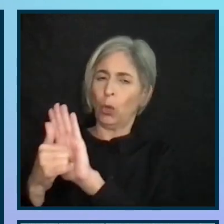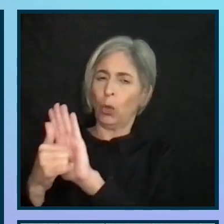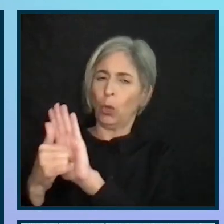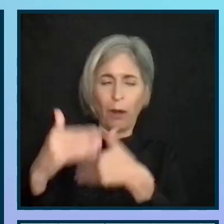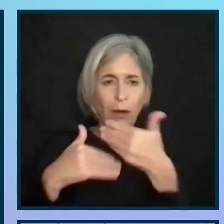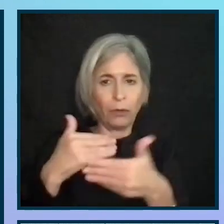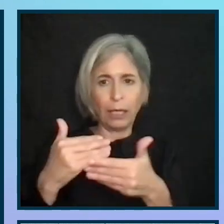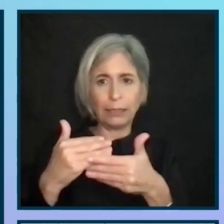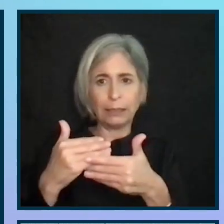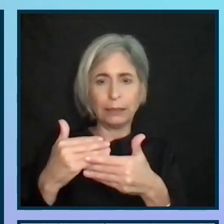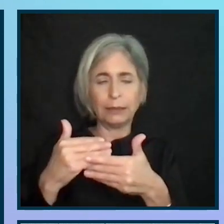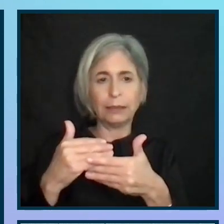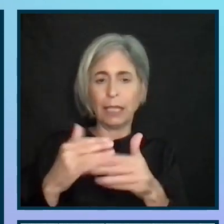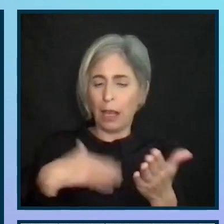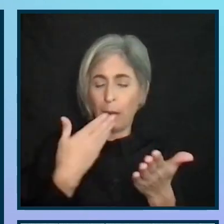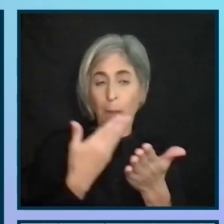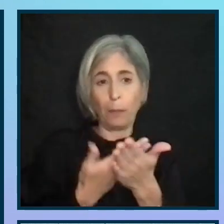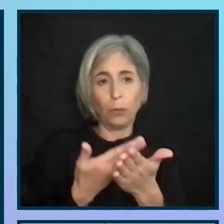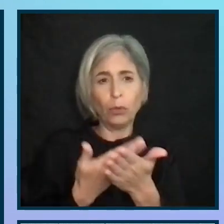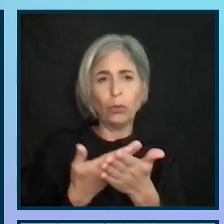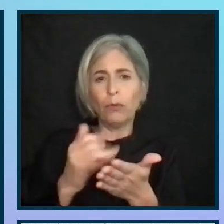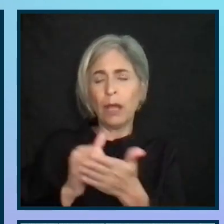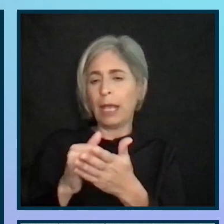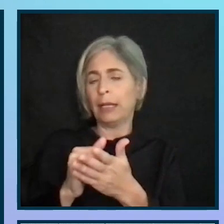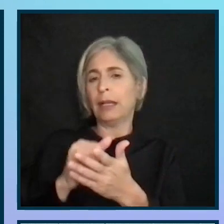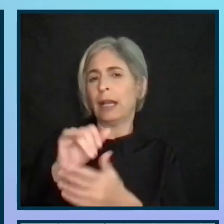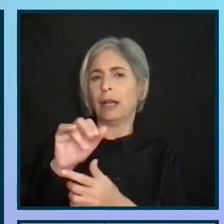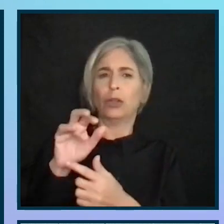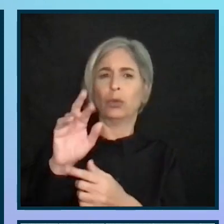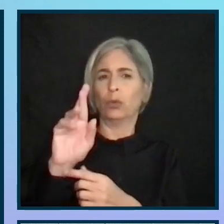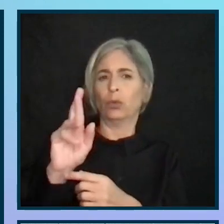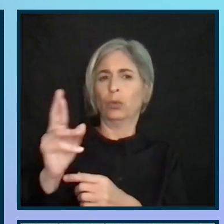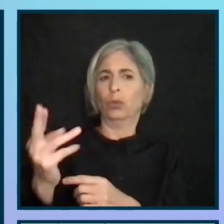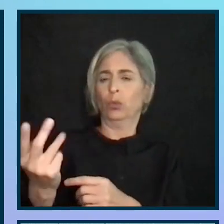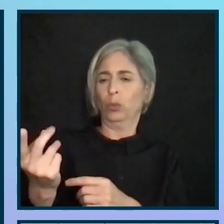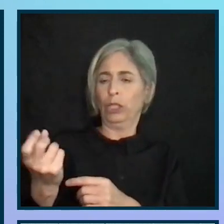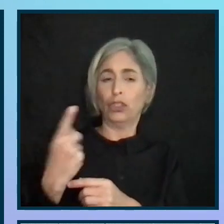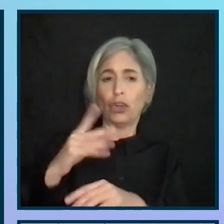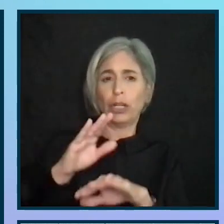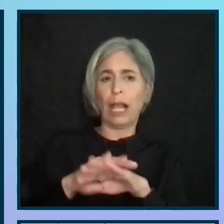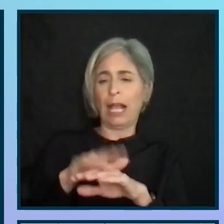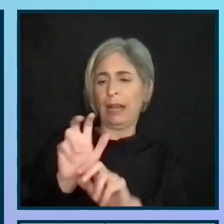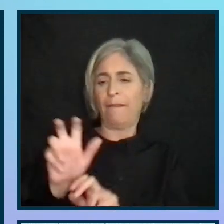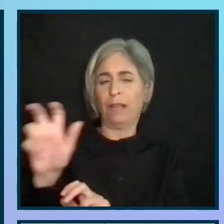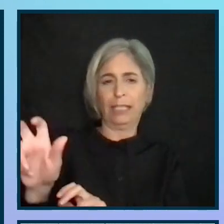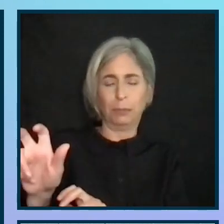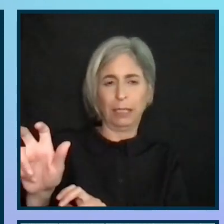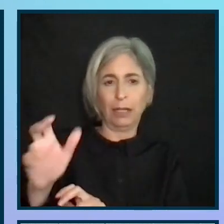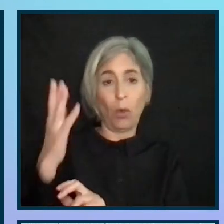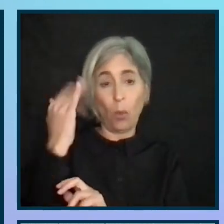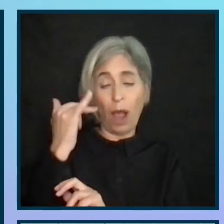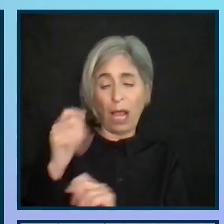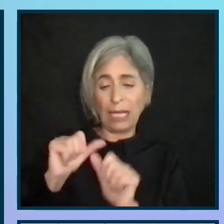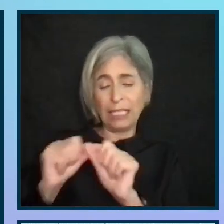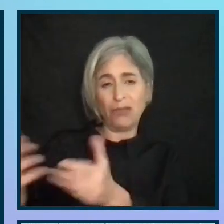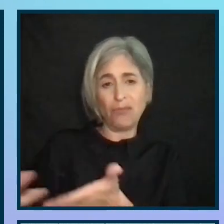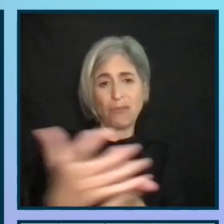and prove the ROI or the return on investment to your leadership. So you can continue receiving funding and support for your program.